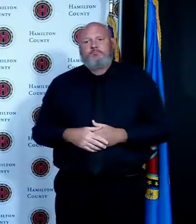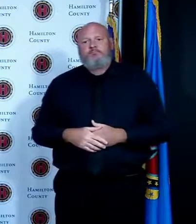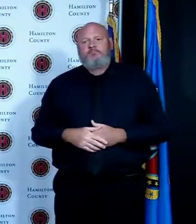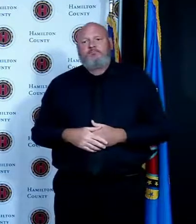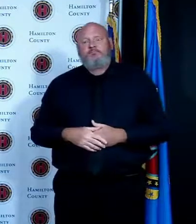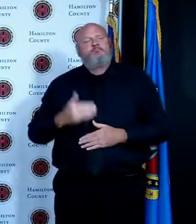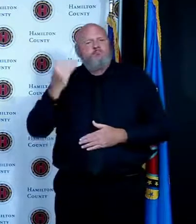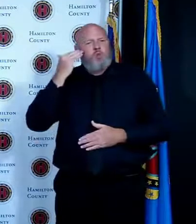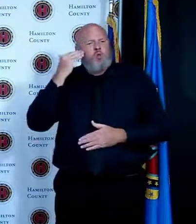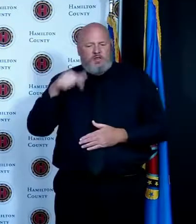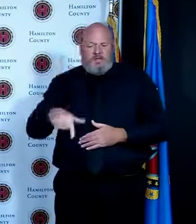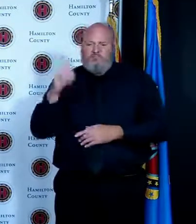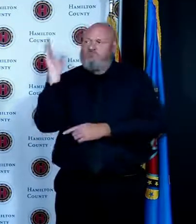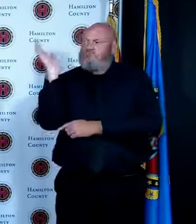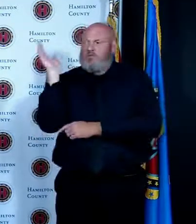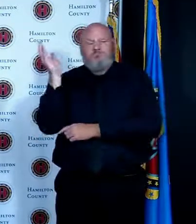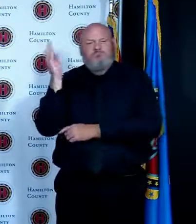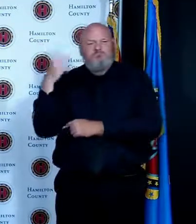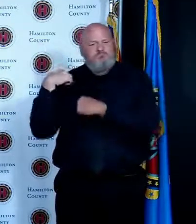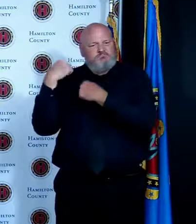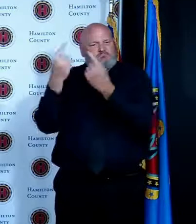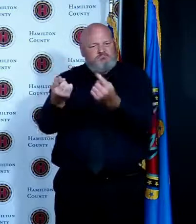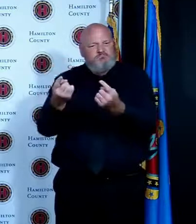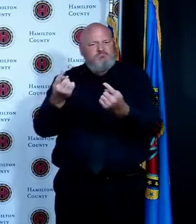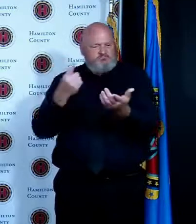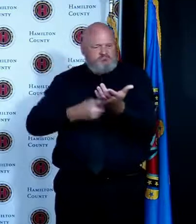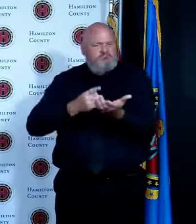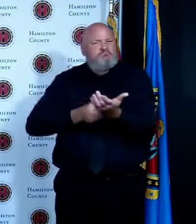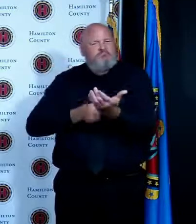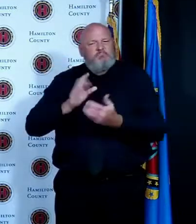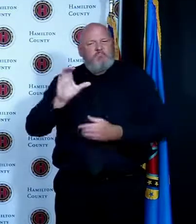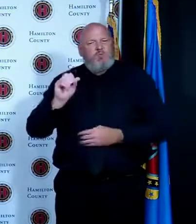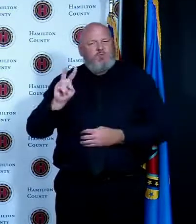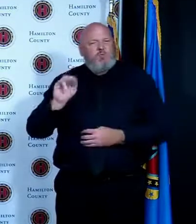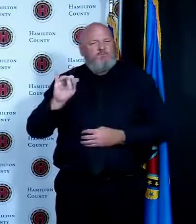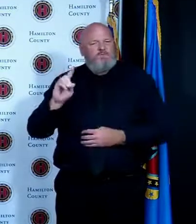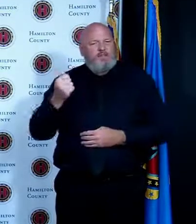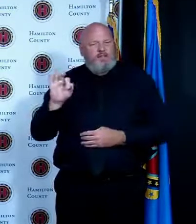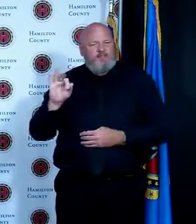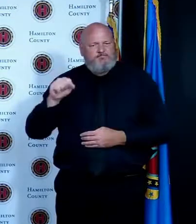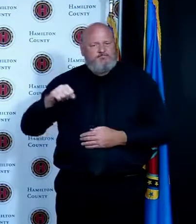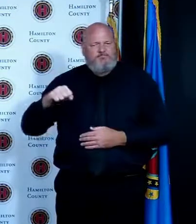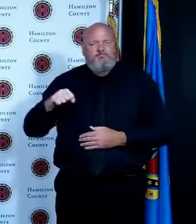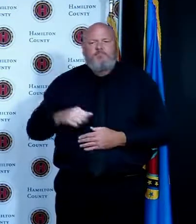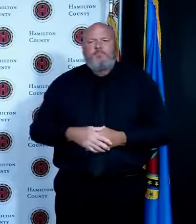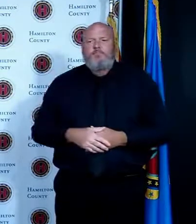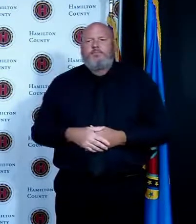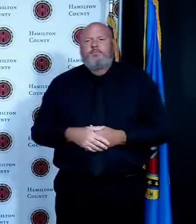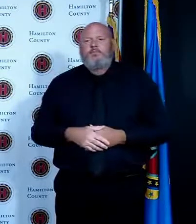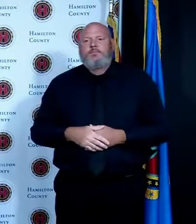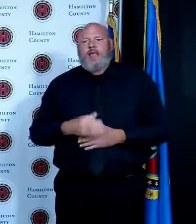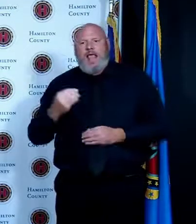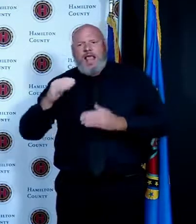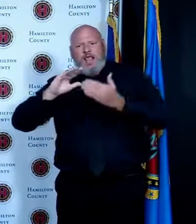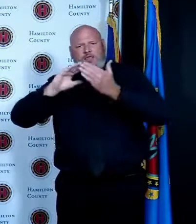and uh the County's response to Covid-19 in our community and and I think it's important information to convey but we have other